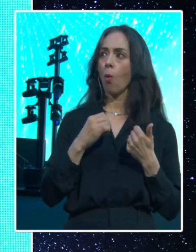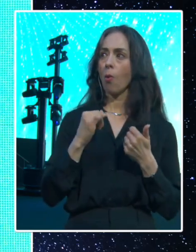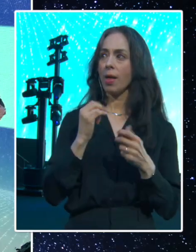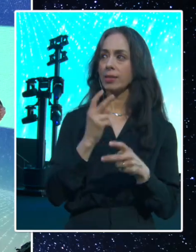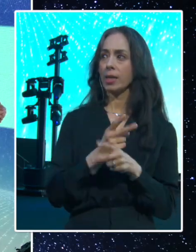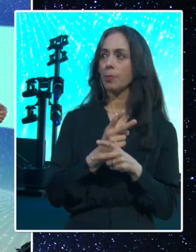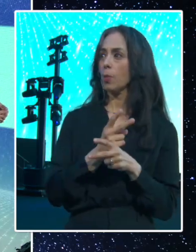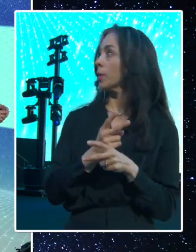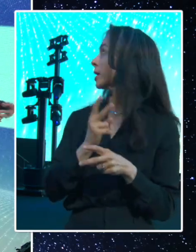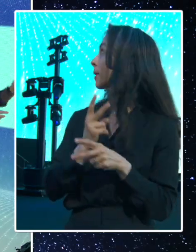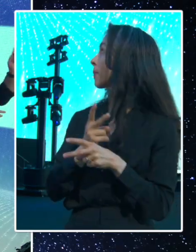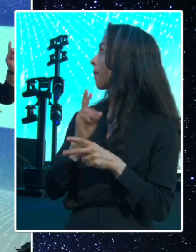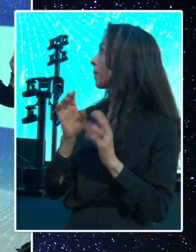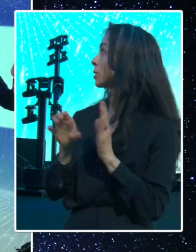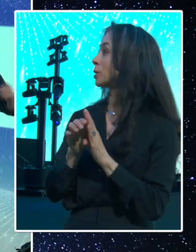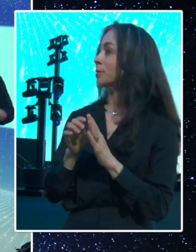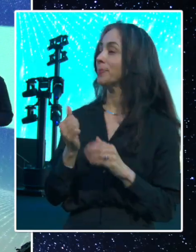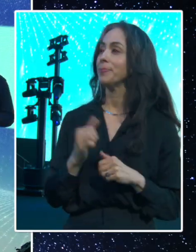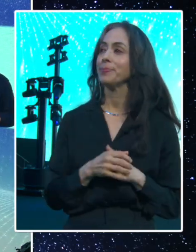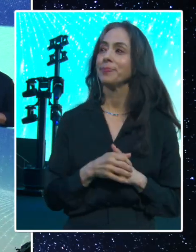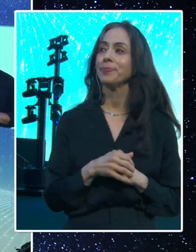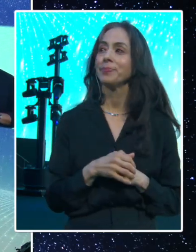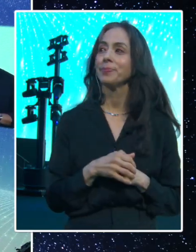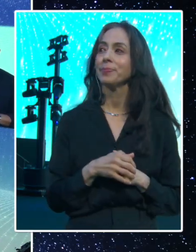Oh, that's a keeper. We're going to keep the picture.